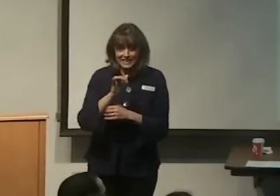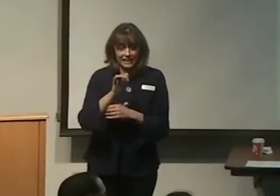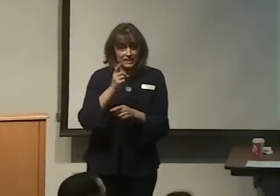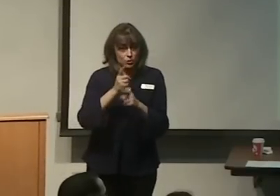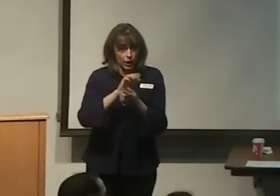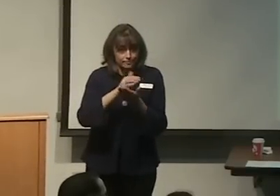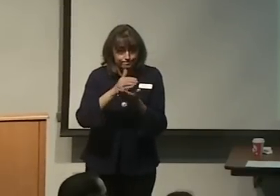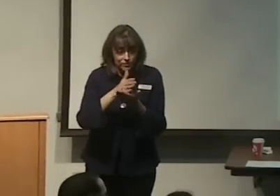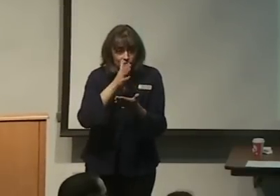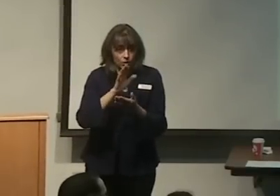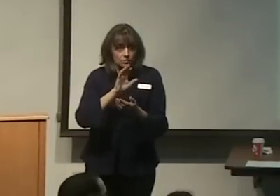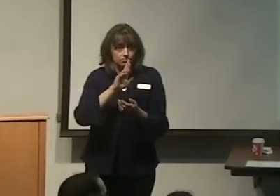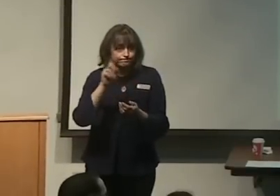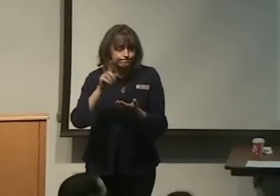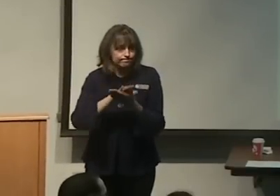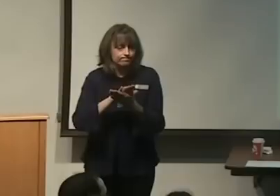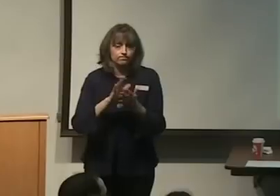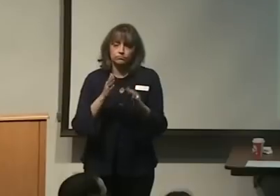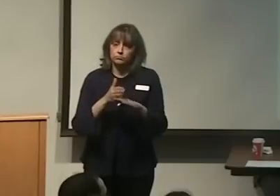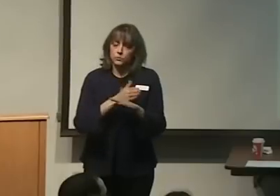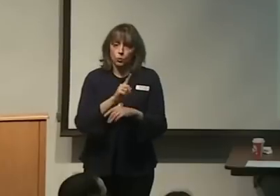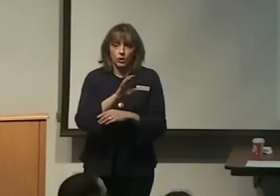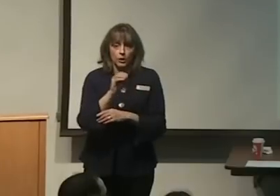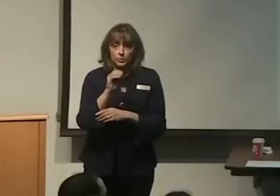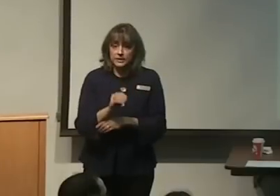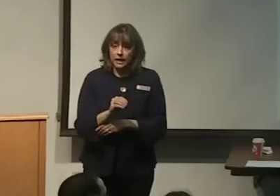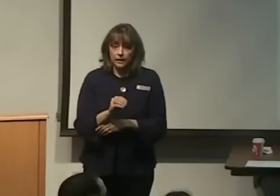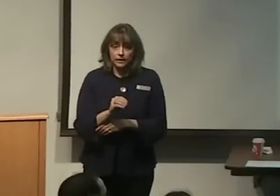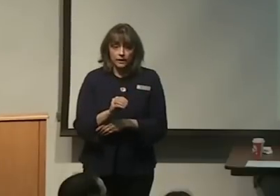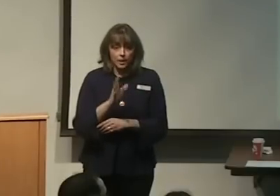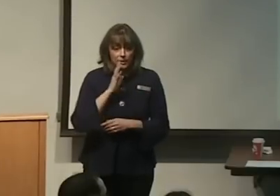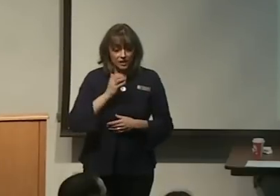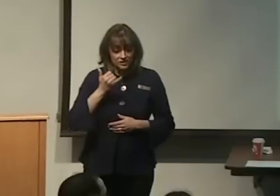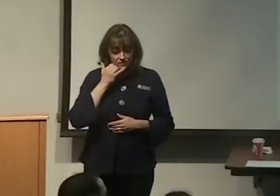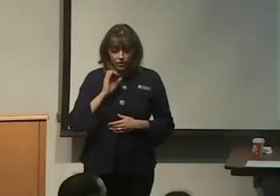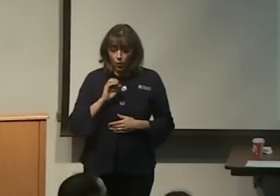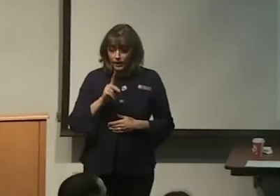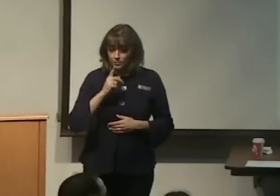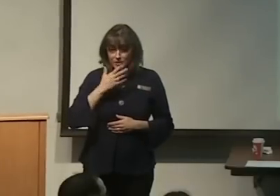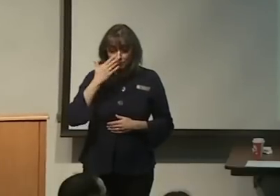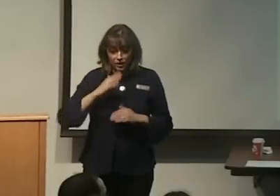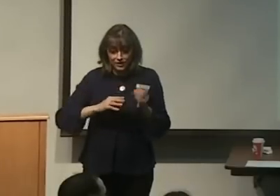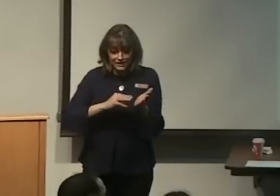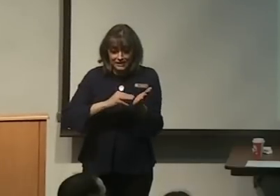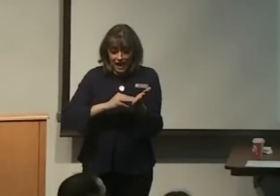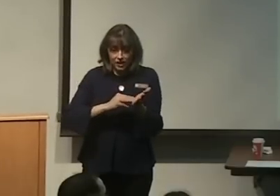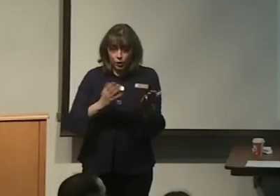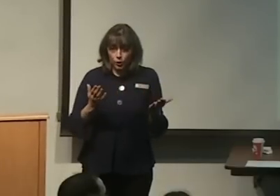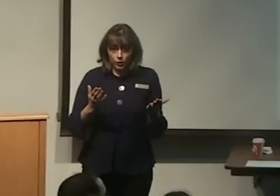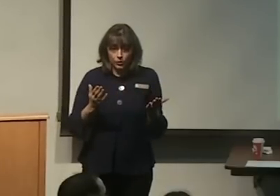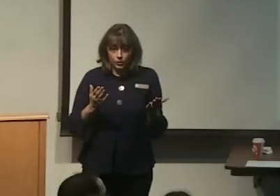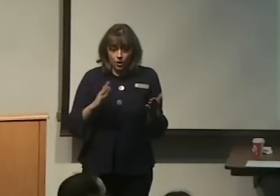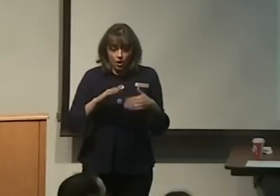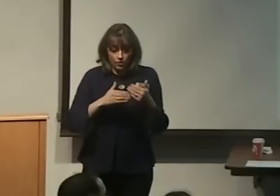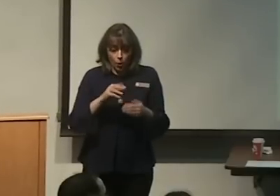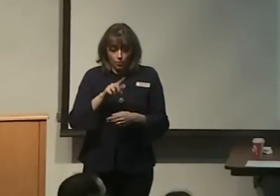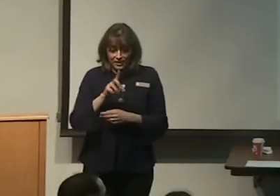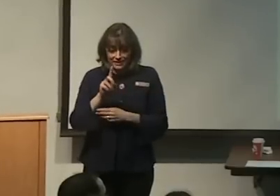because the phone app is better than any doctor could be. The whole PDR is in there. So I don't need somebody who does division anymore.